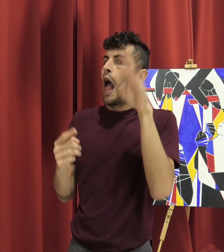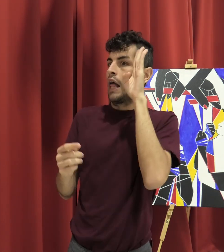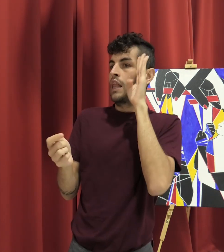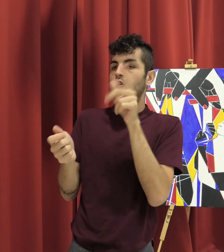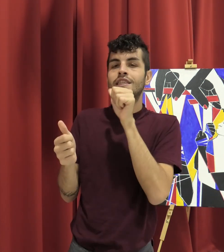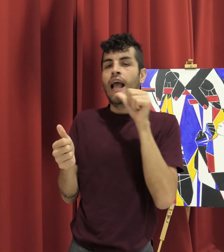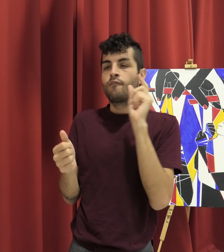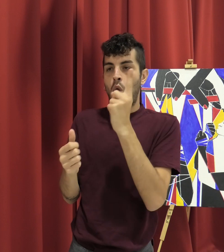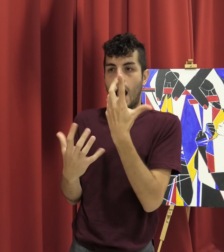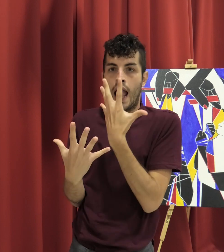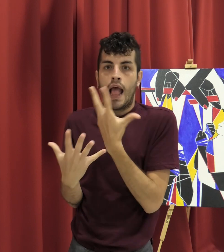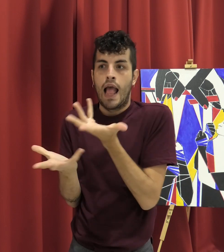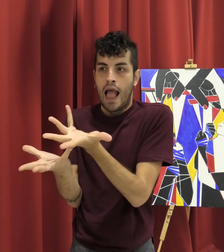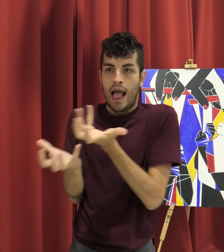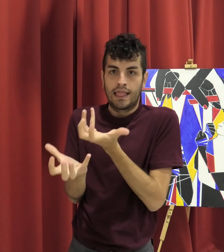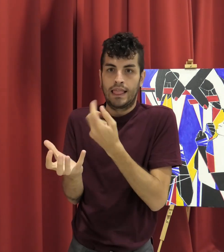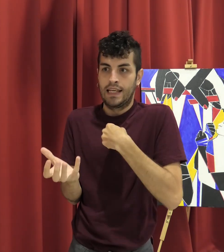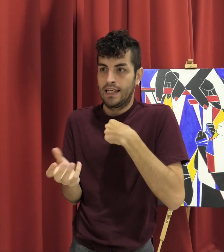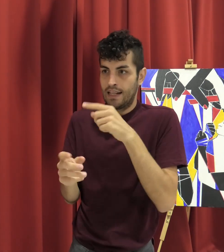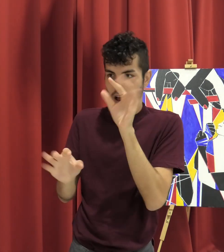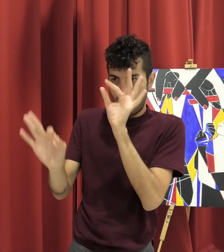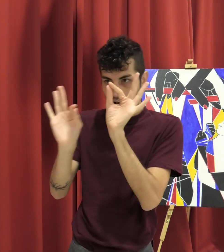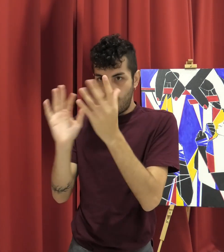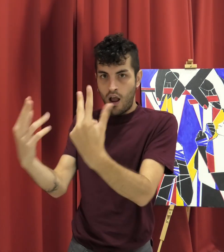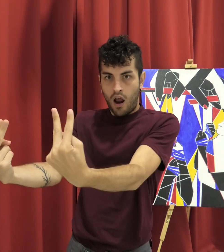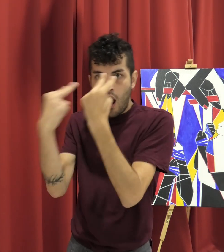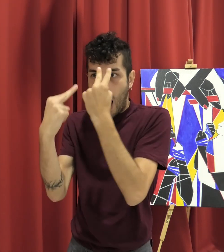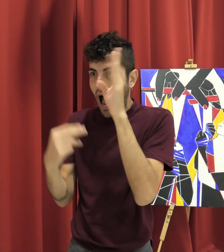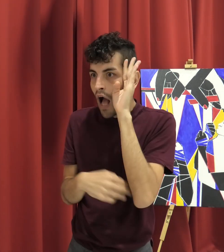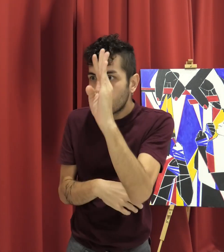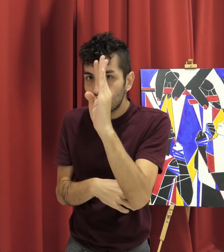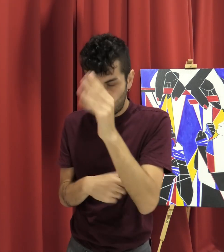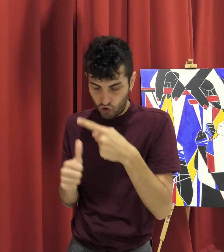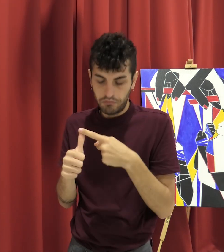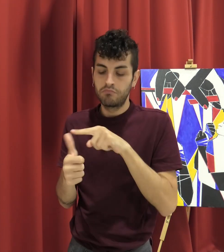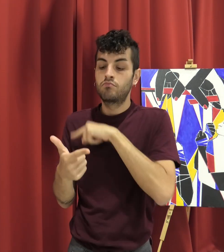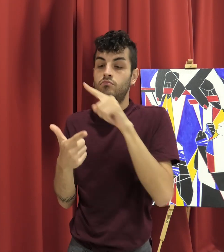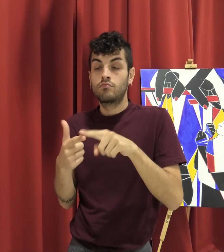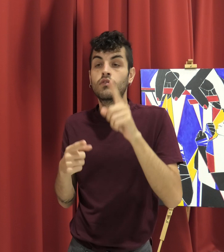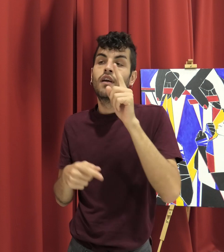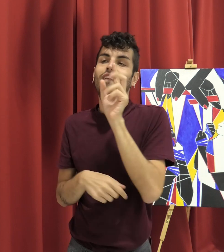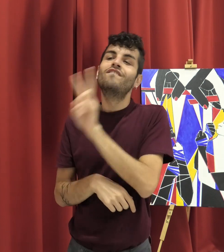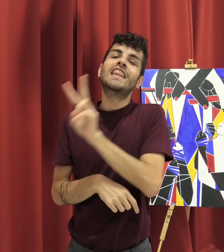So I have to be careful to catch the audience's attention